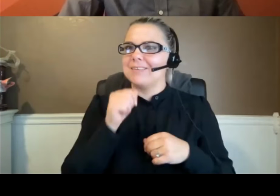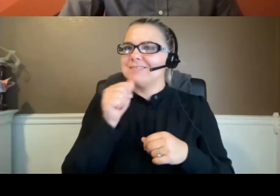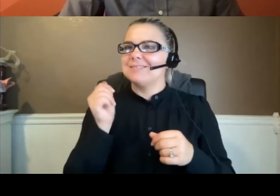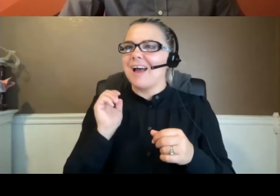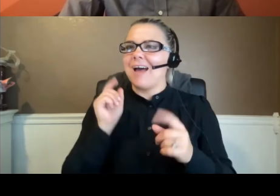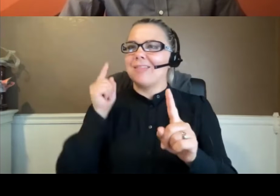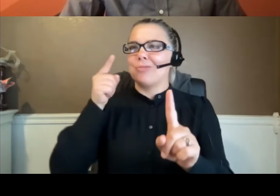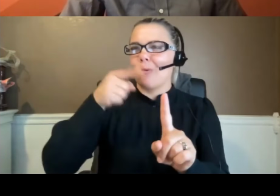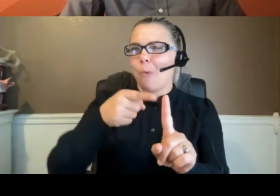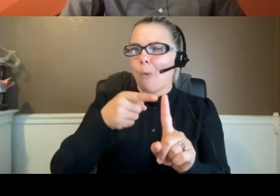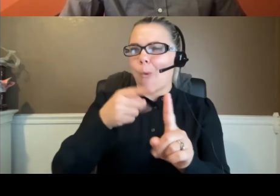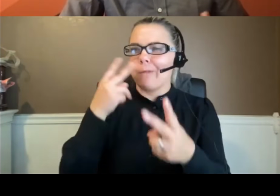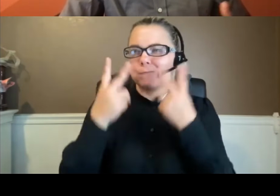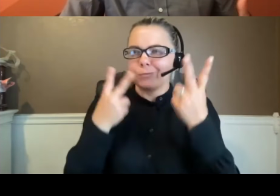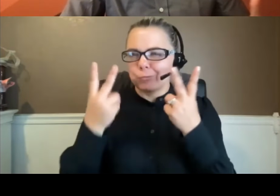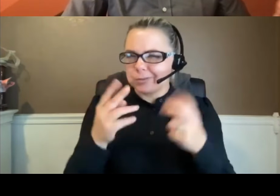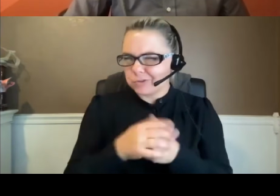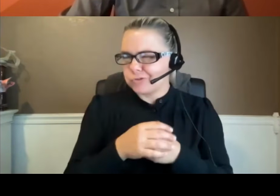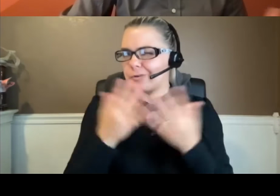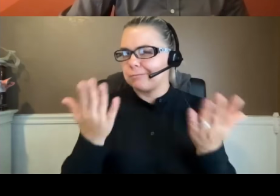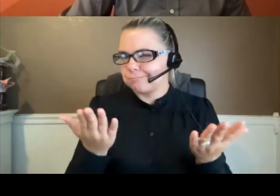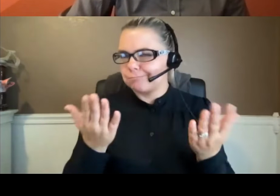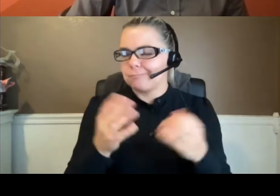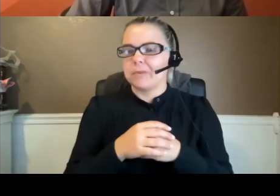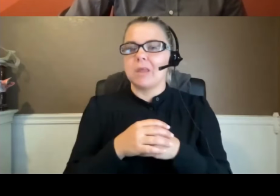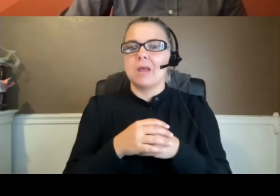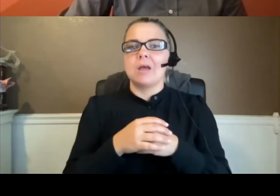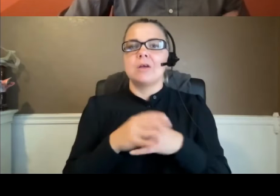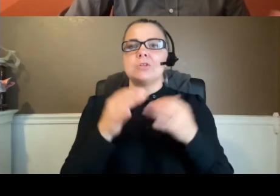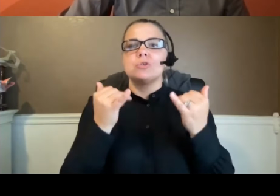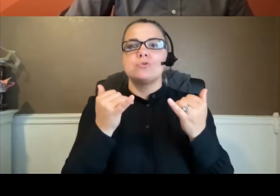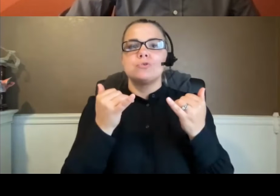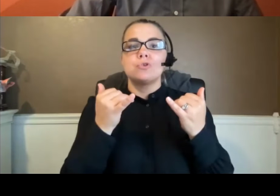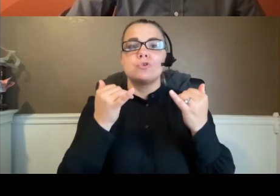is supposed to be. So this is the current state of data visualization and that's not